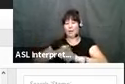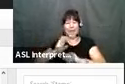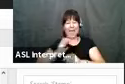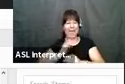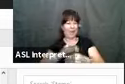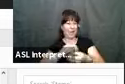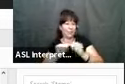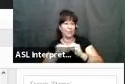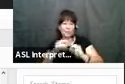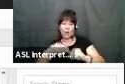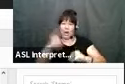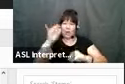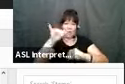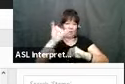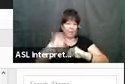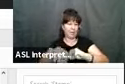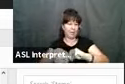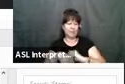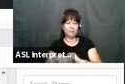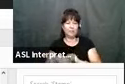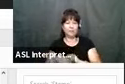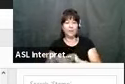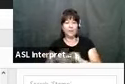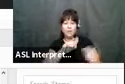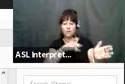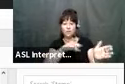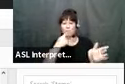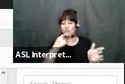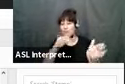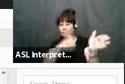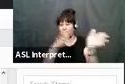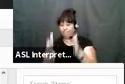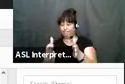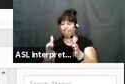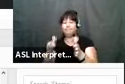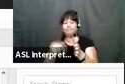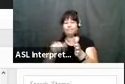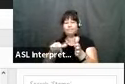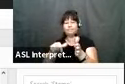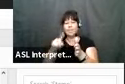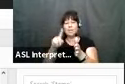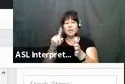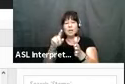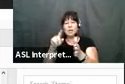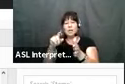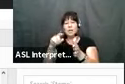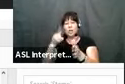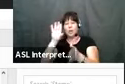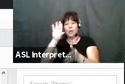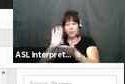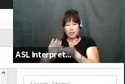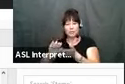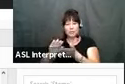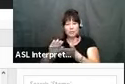To be in the red, you'd have to have a new cases per 100,000 population per day of four to seven